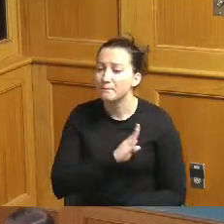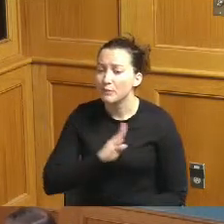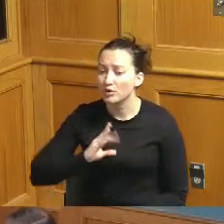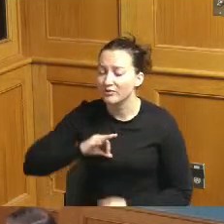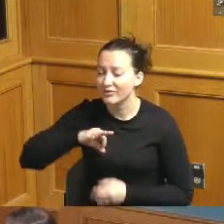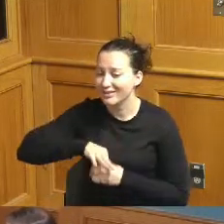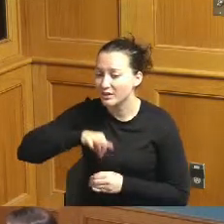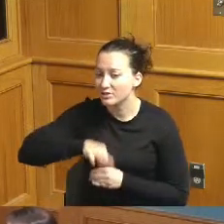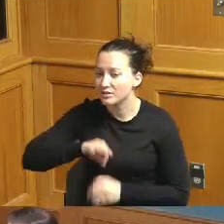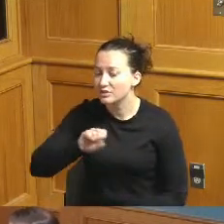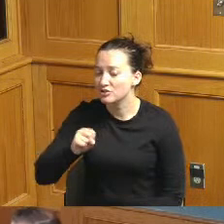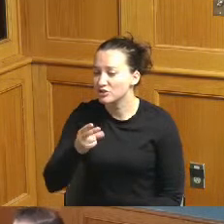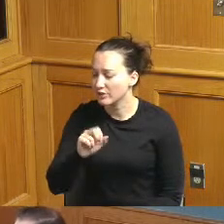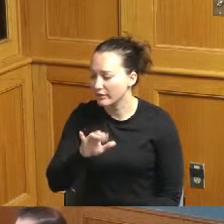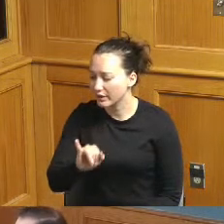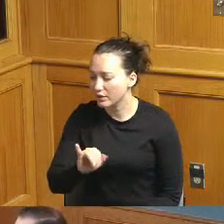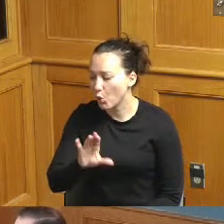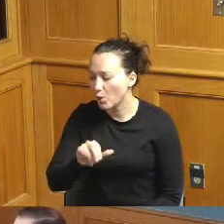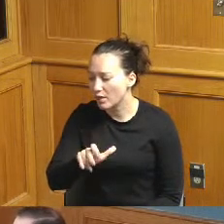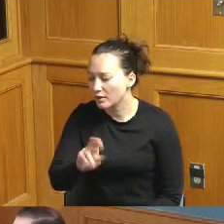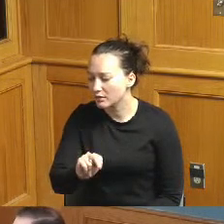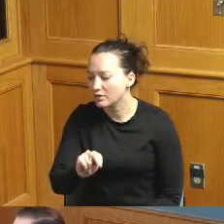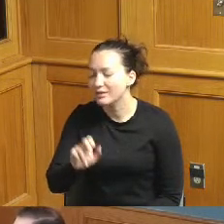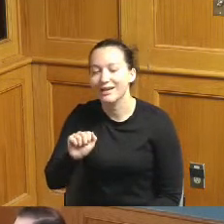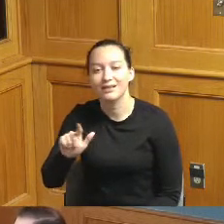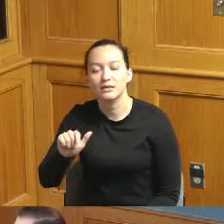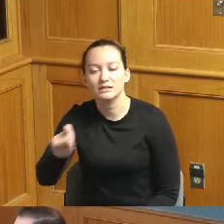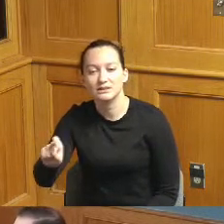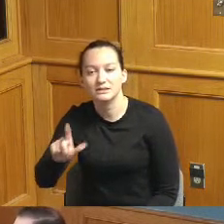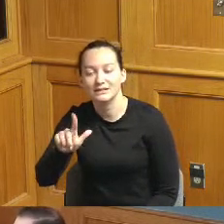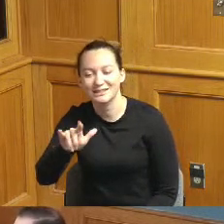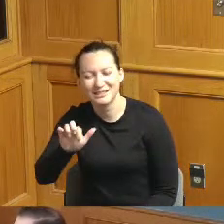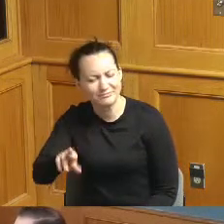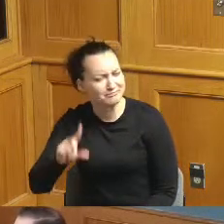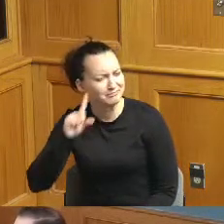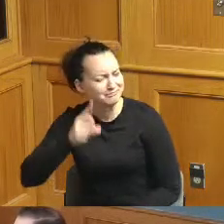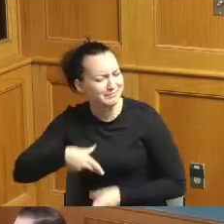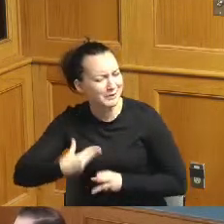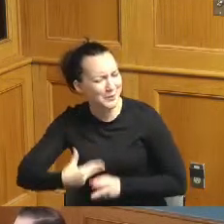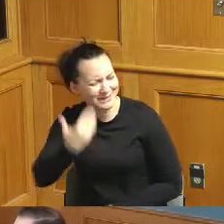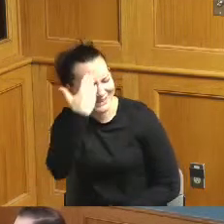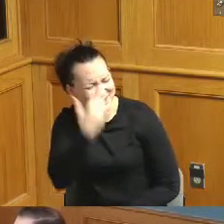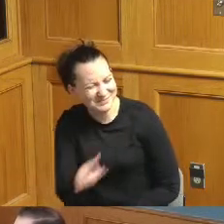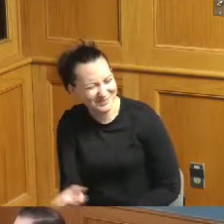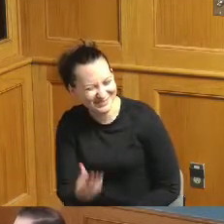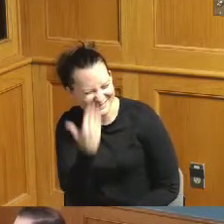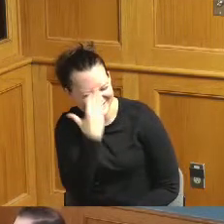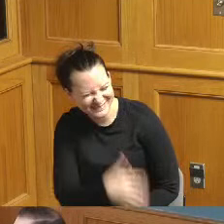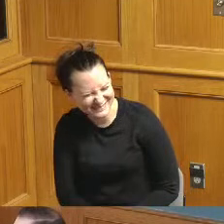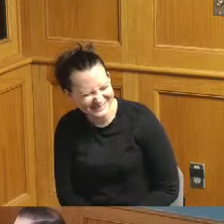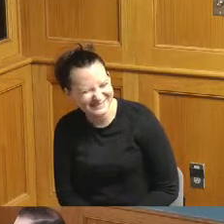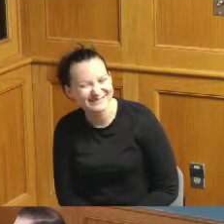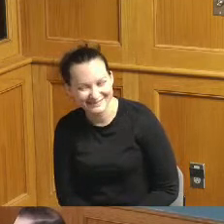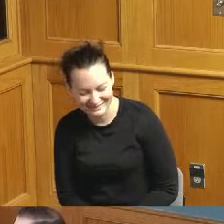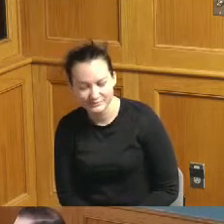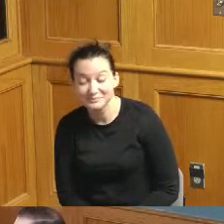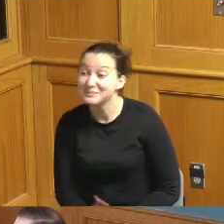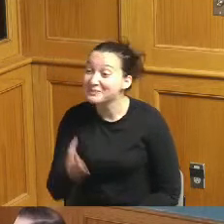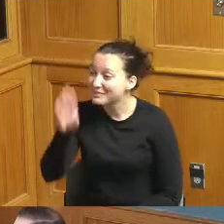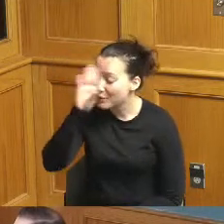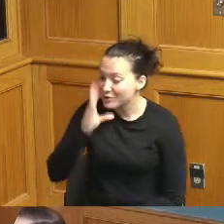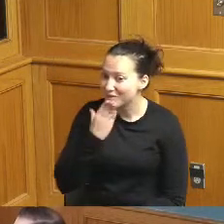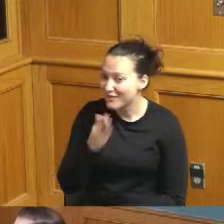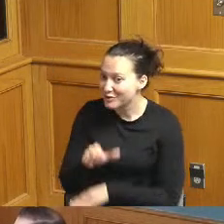Sherry Poland and Alex Linser that name sounds familiar both of them good afternoon Commissioners